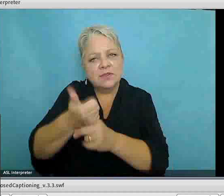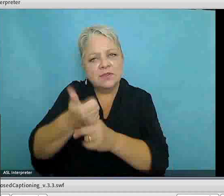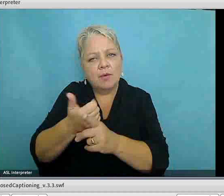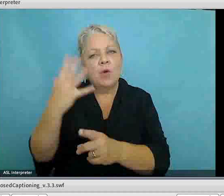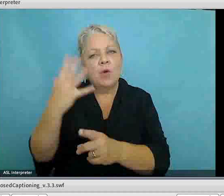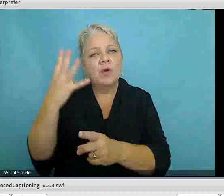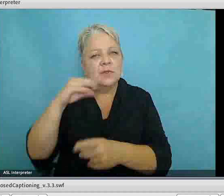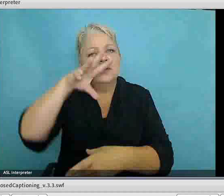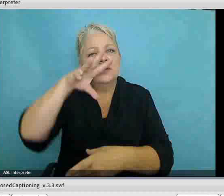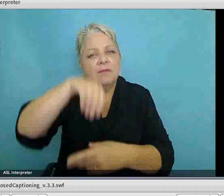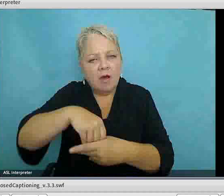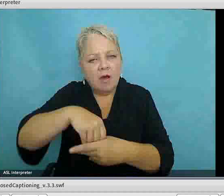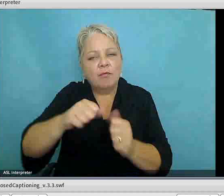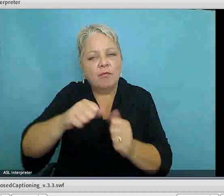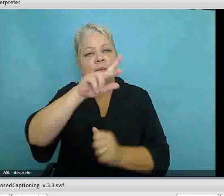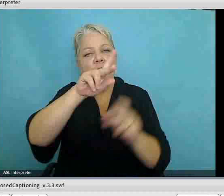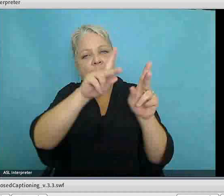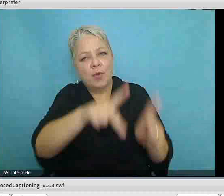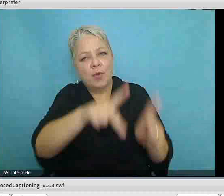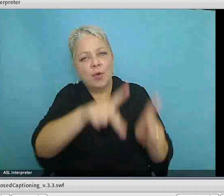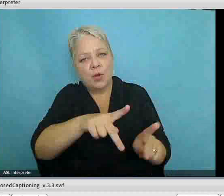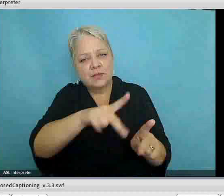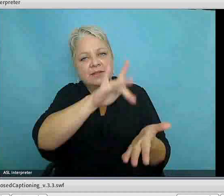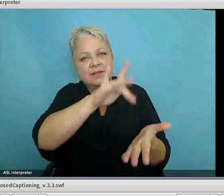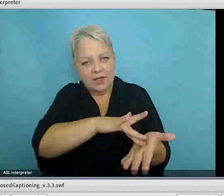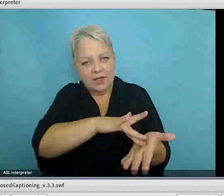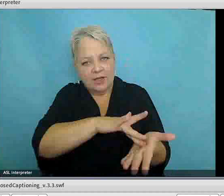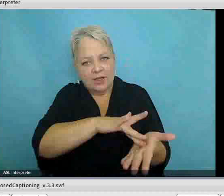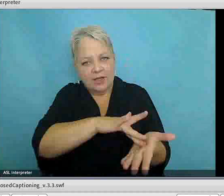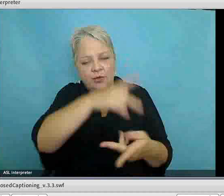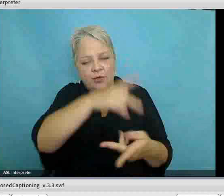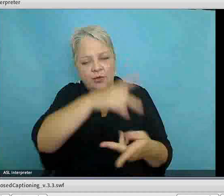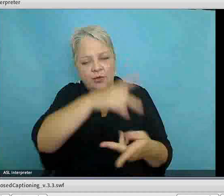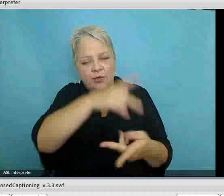You can let us know by selecting yes, no, or not sure.